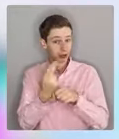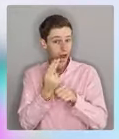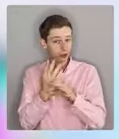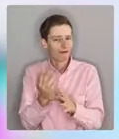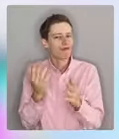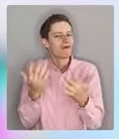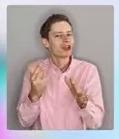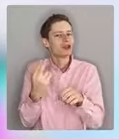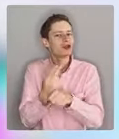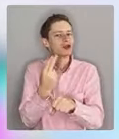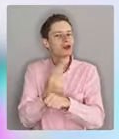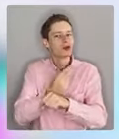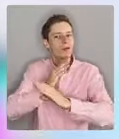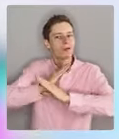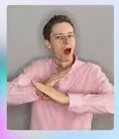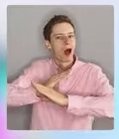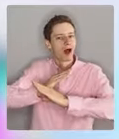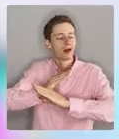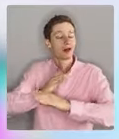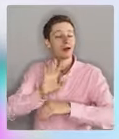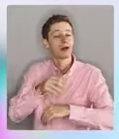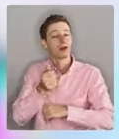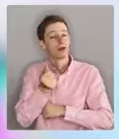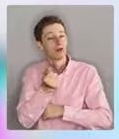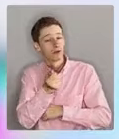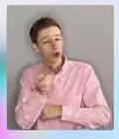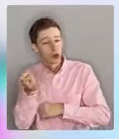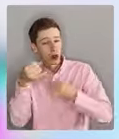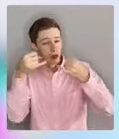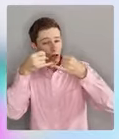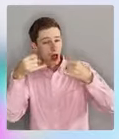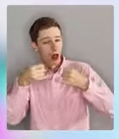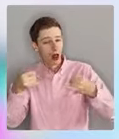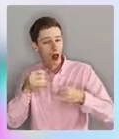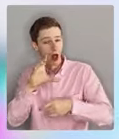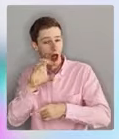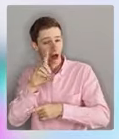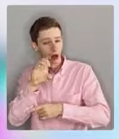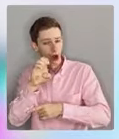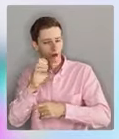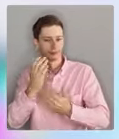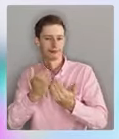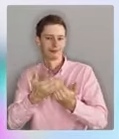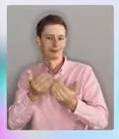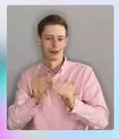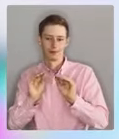Indeed, many users already use our platform blocking, and with only a few lines of code,